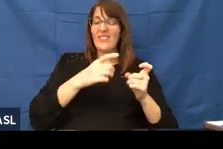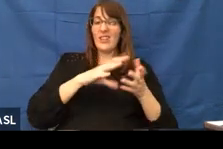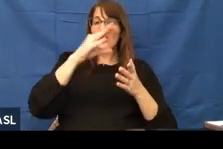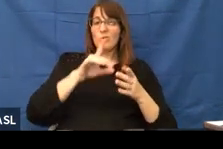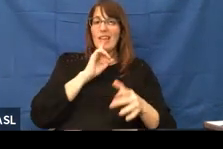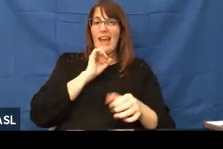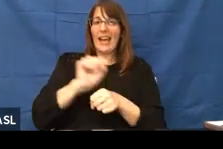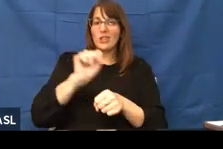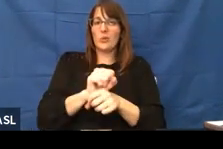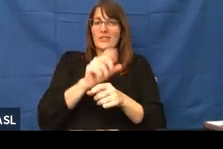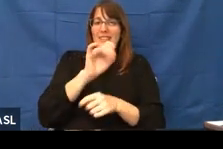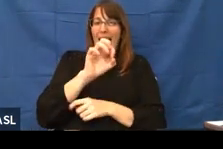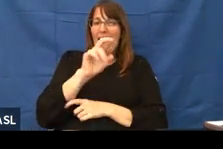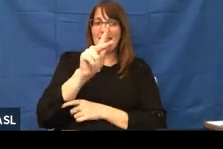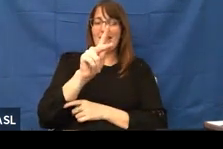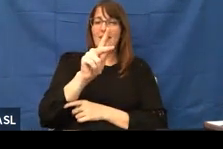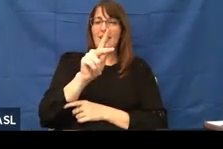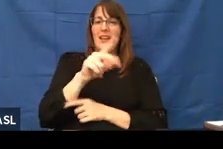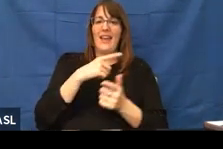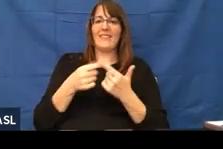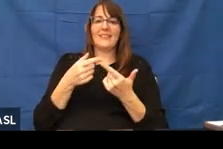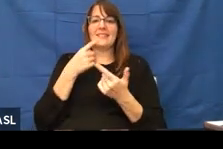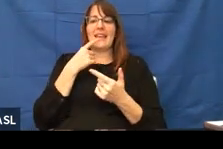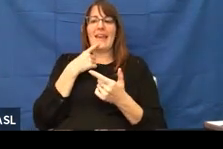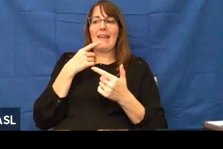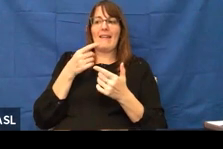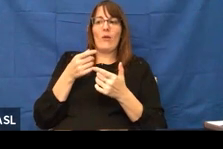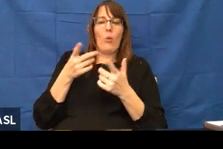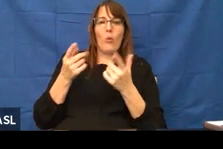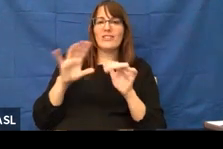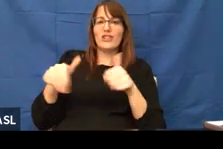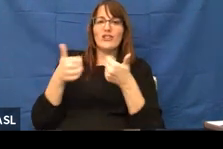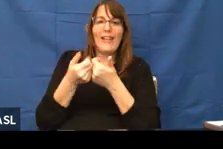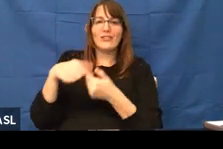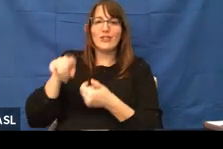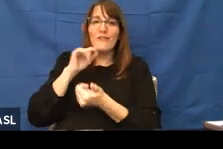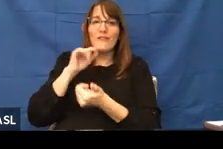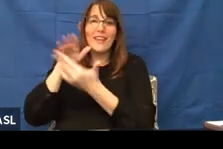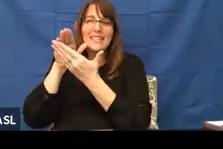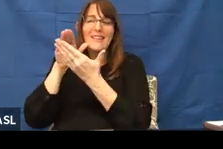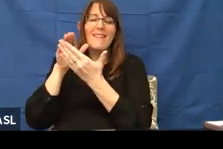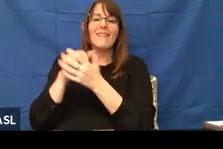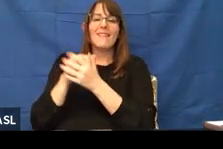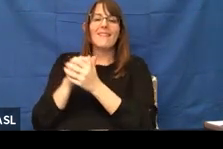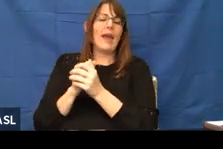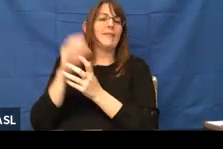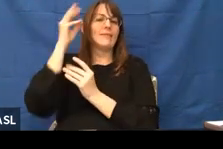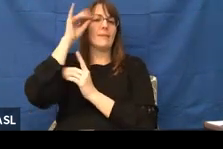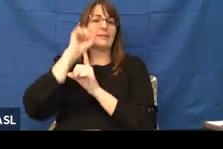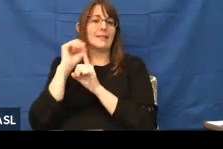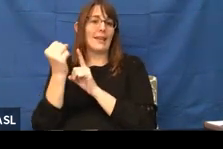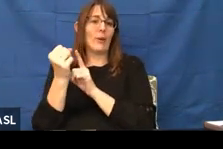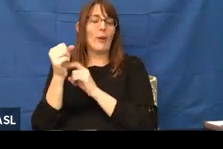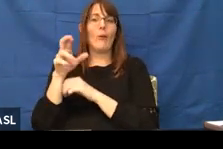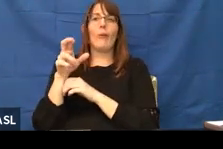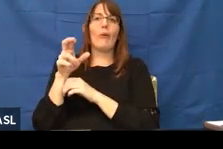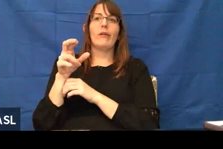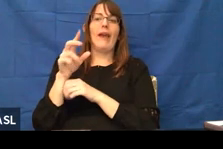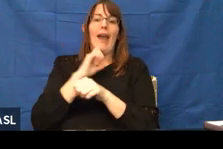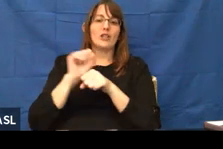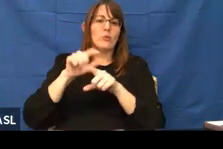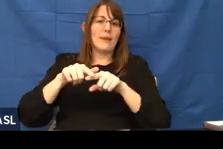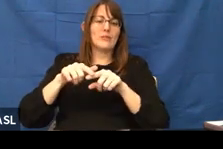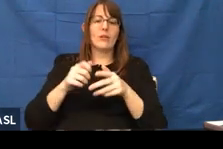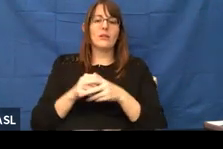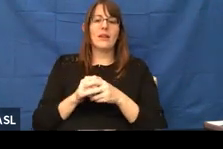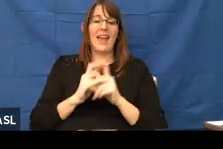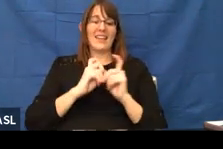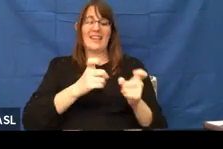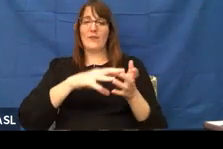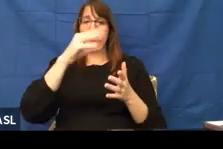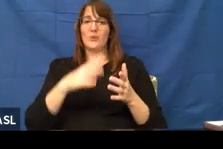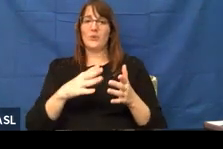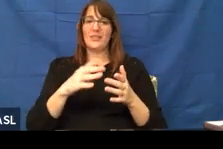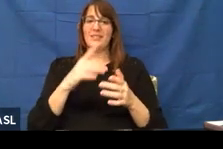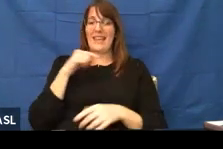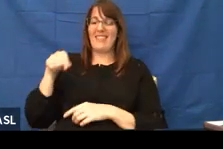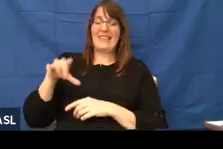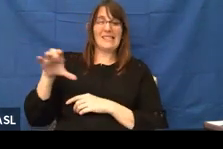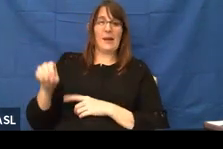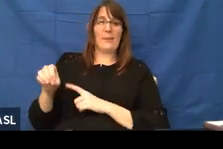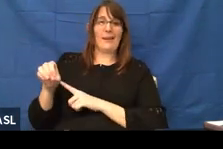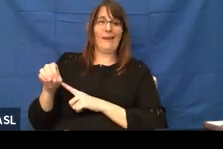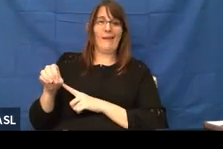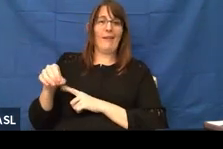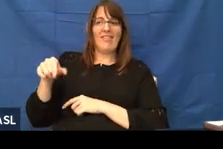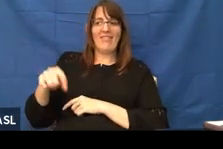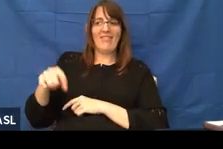Jewyl Alderson Clarke, SDCOE: Just talk to your advisory, what is the challenge that you're facing and then come up with, whether it's scenario based or something like that give students an assignment that says x, y, z Corp is facing challenge ABC.